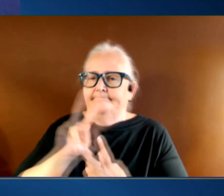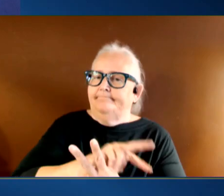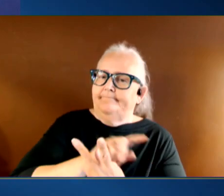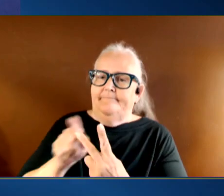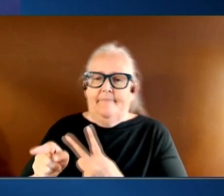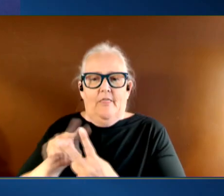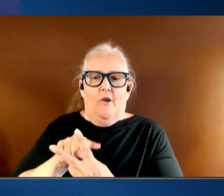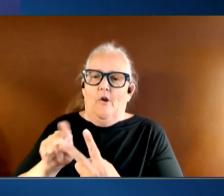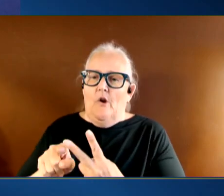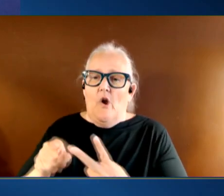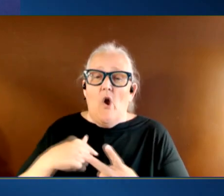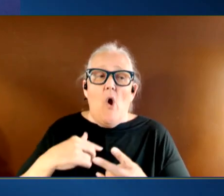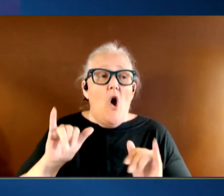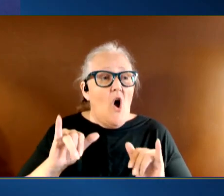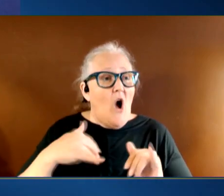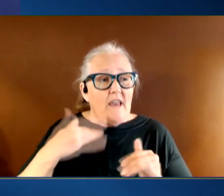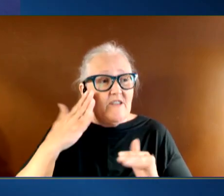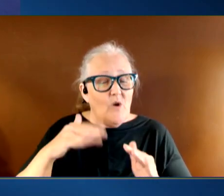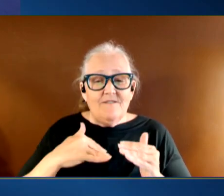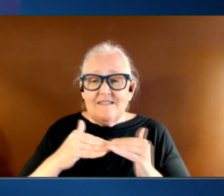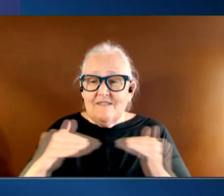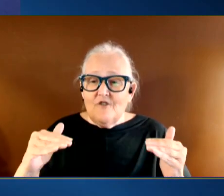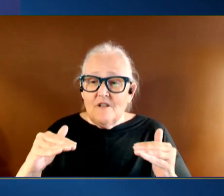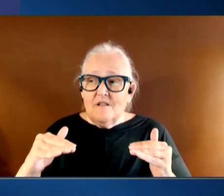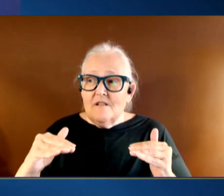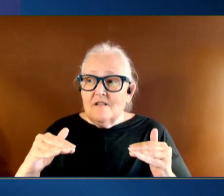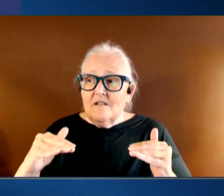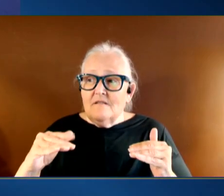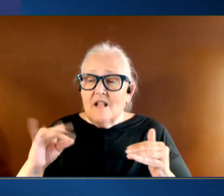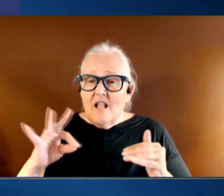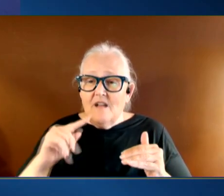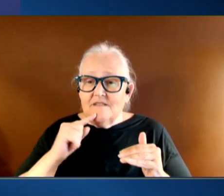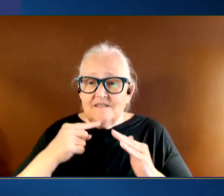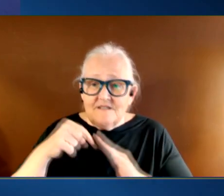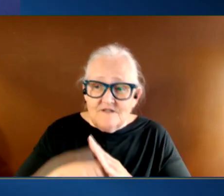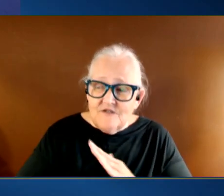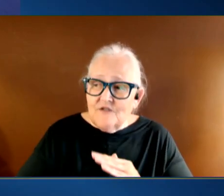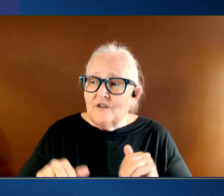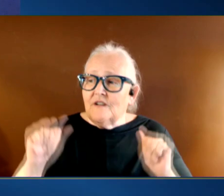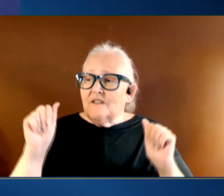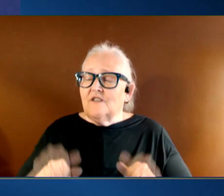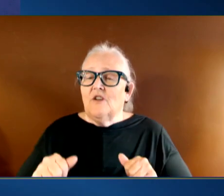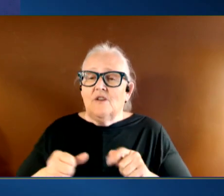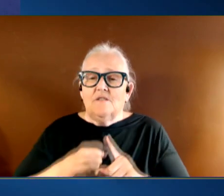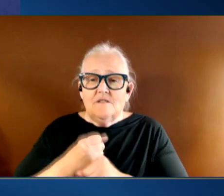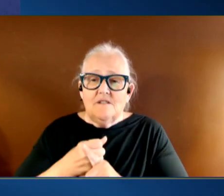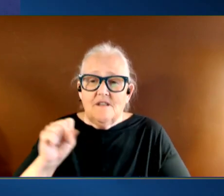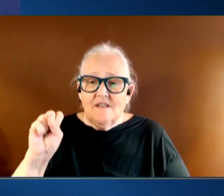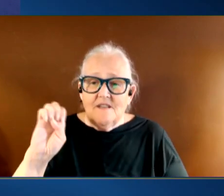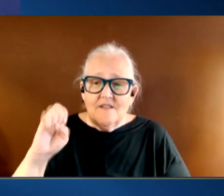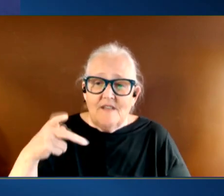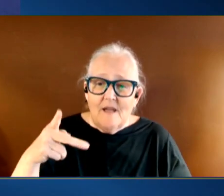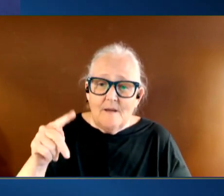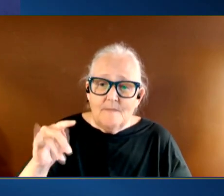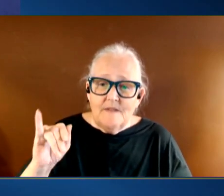severities. I didn't know there was beta thalassemia. I just felt like there's so